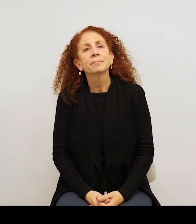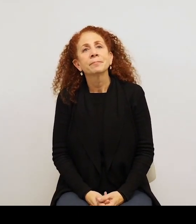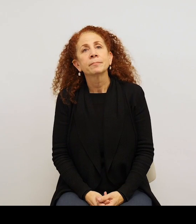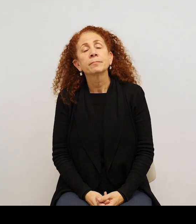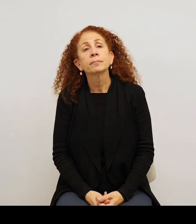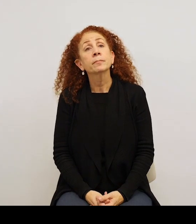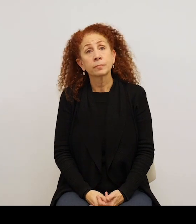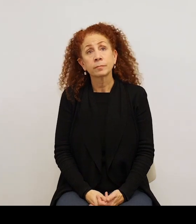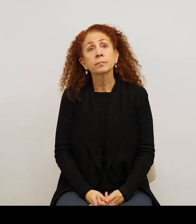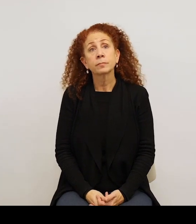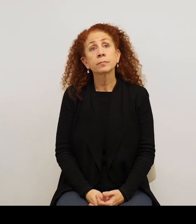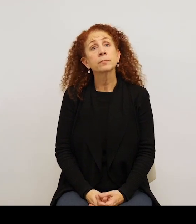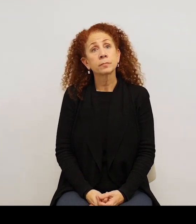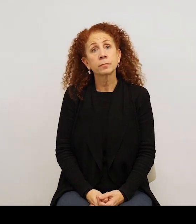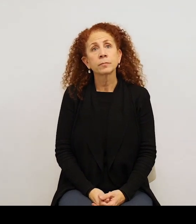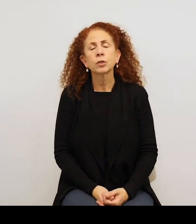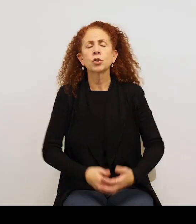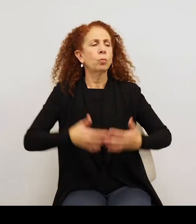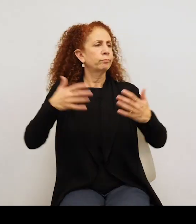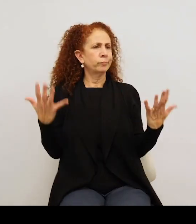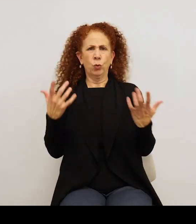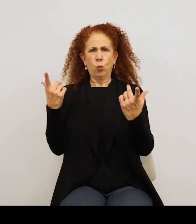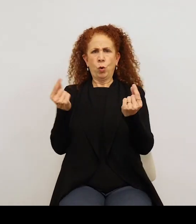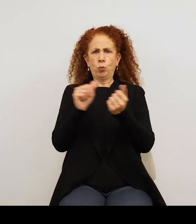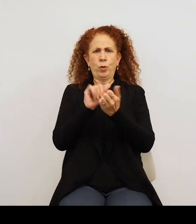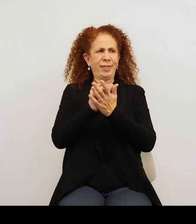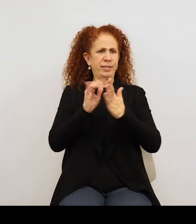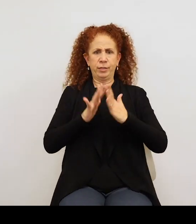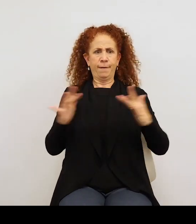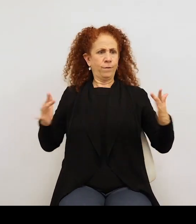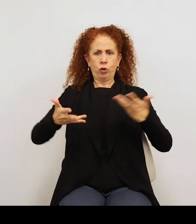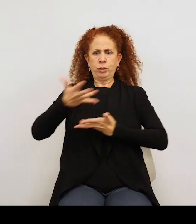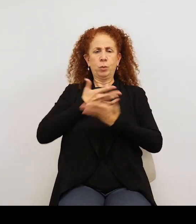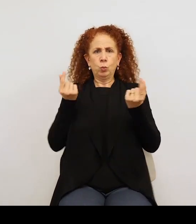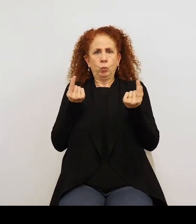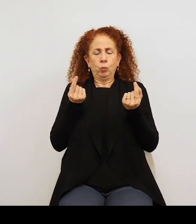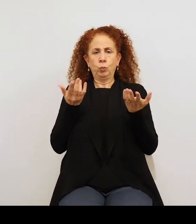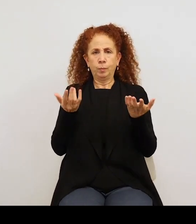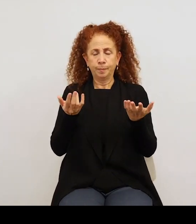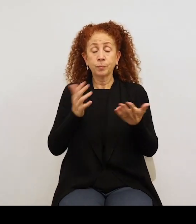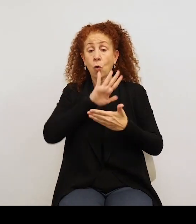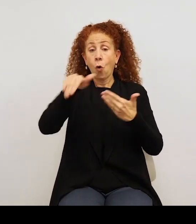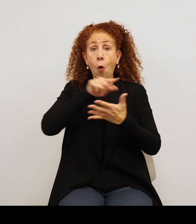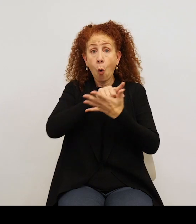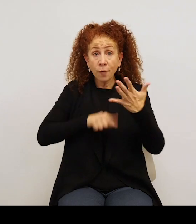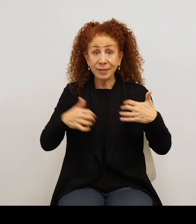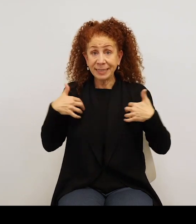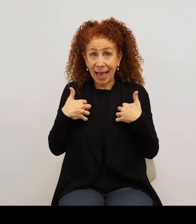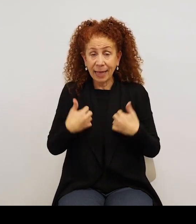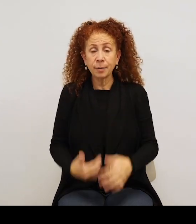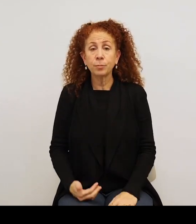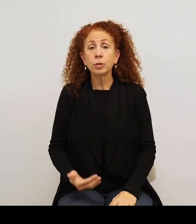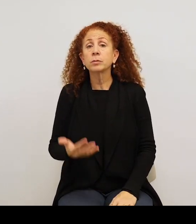But what are we to do with this diversity? All of these animals are looking for food, places